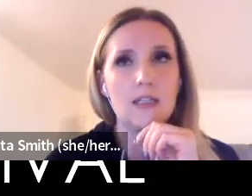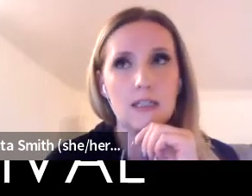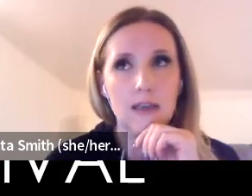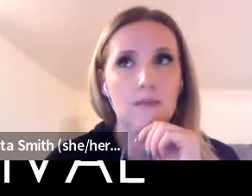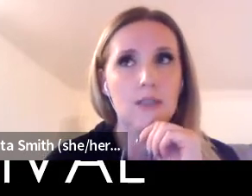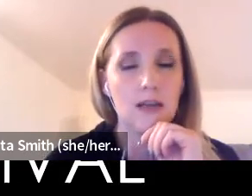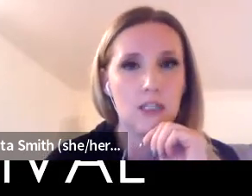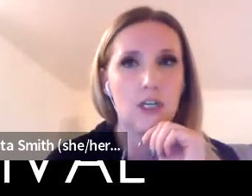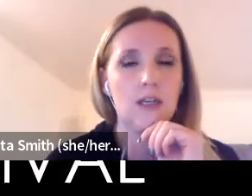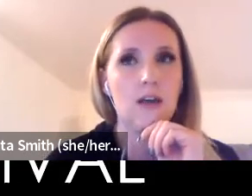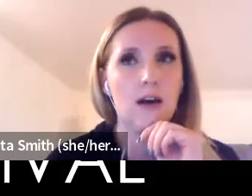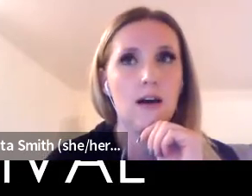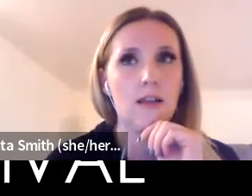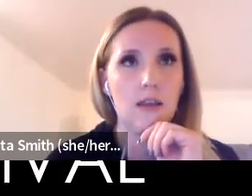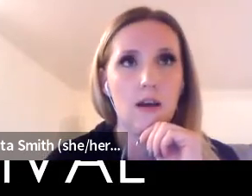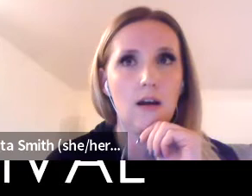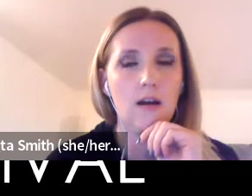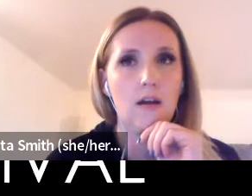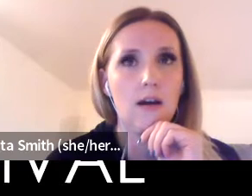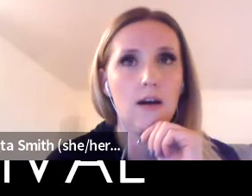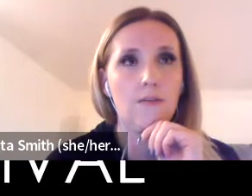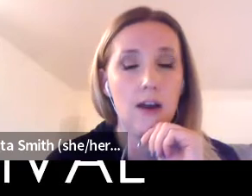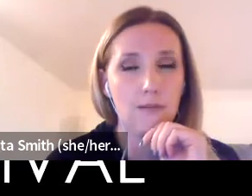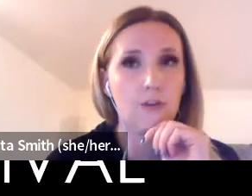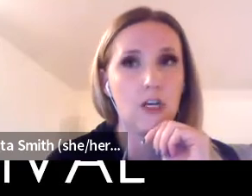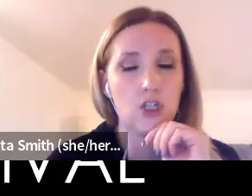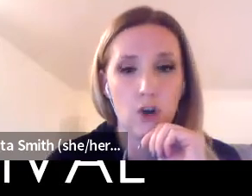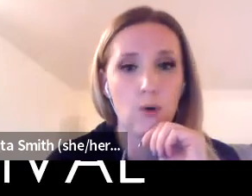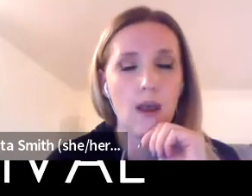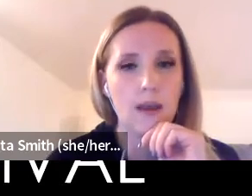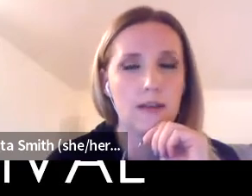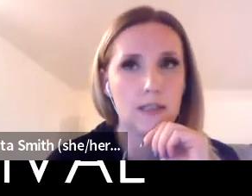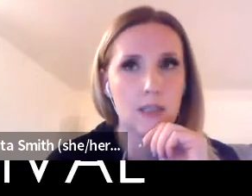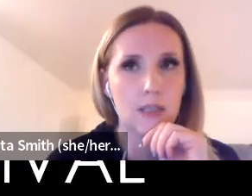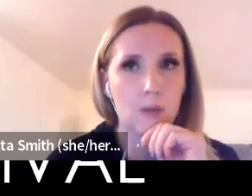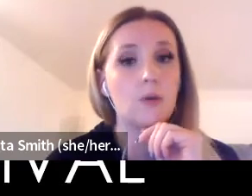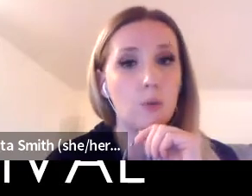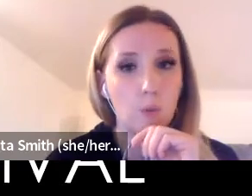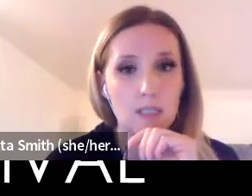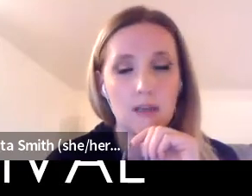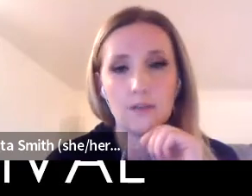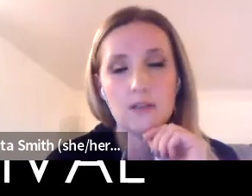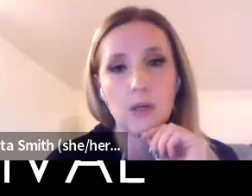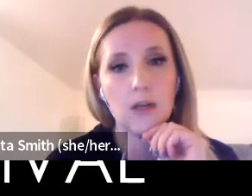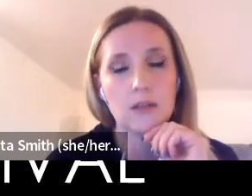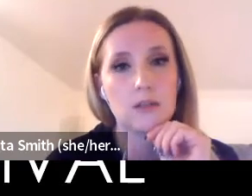It's the same technician there for every show and it's someone who has a great deal of experience.